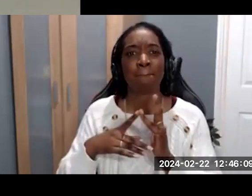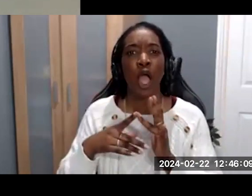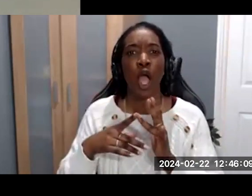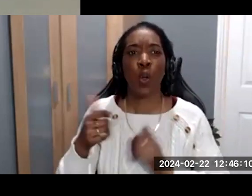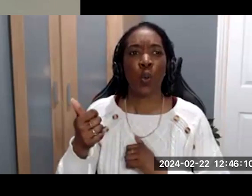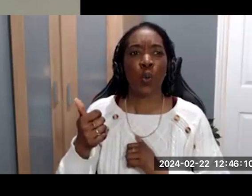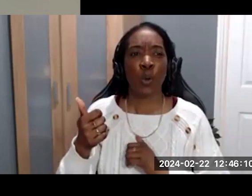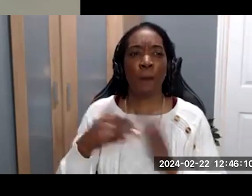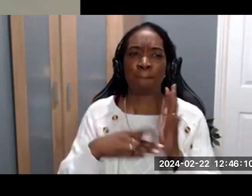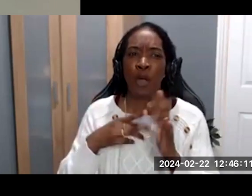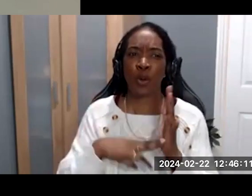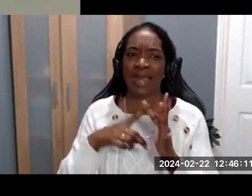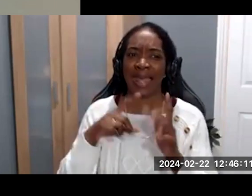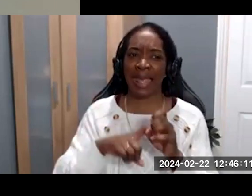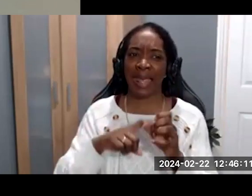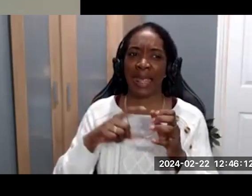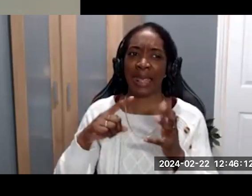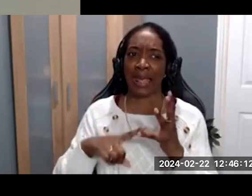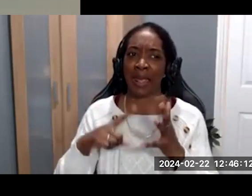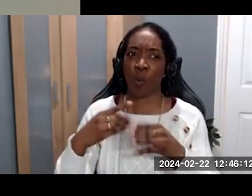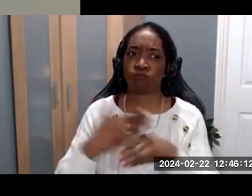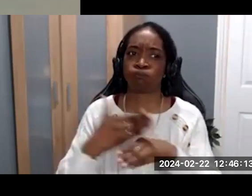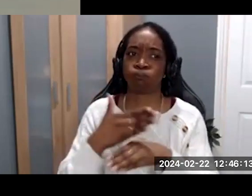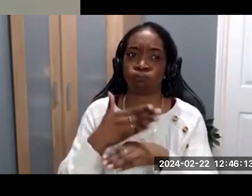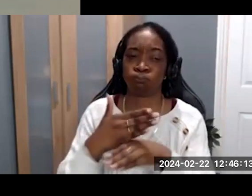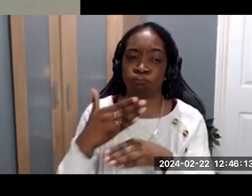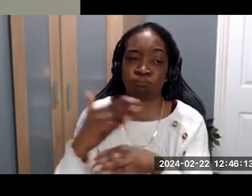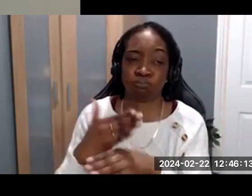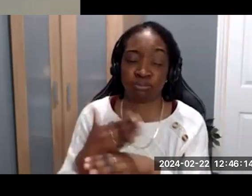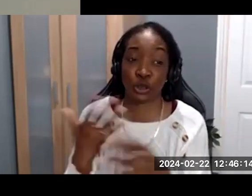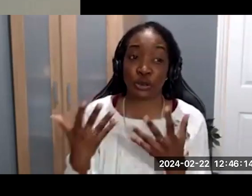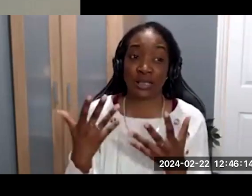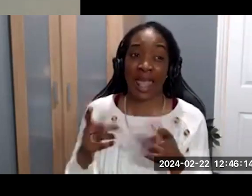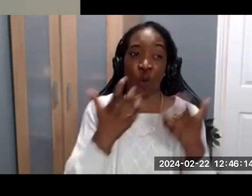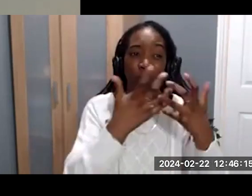is working brilliantly behind the scenes for us today uh on the various technical aspects so I